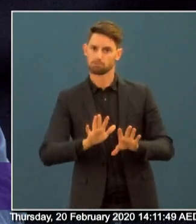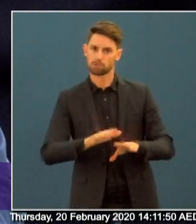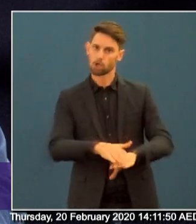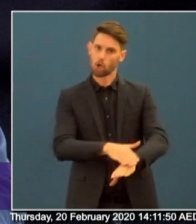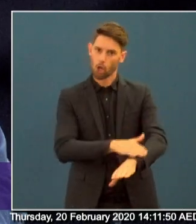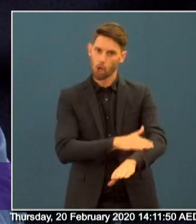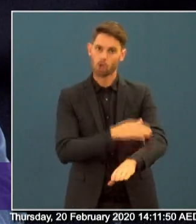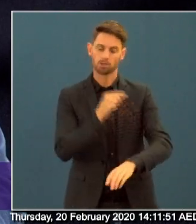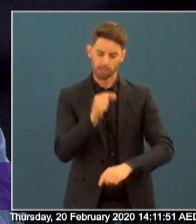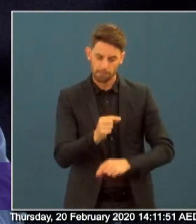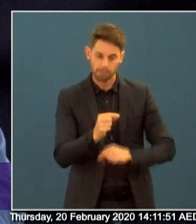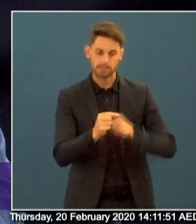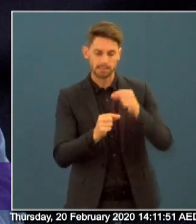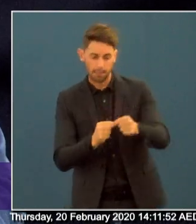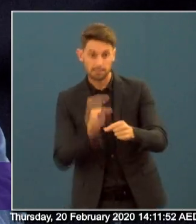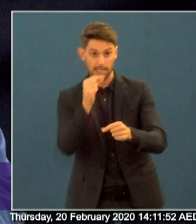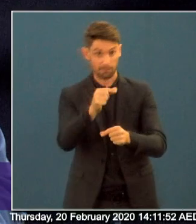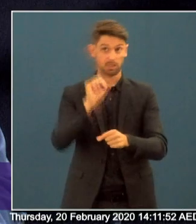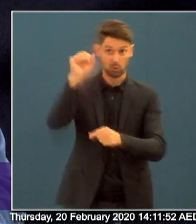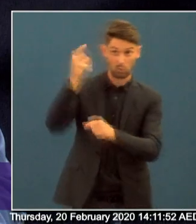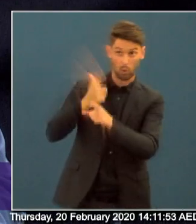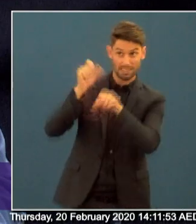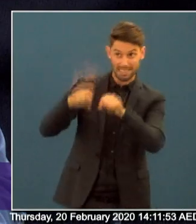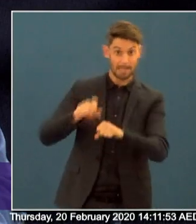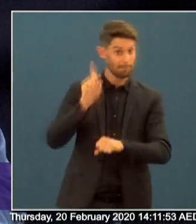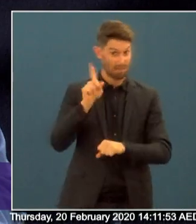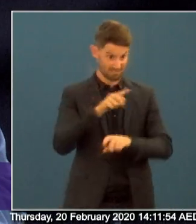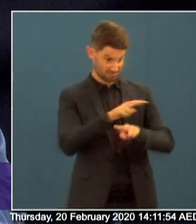whereas what we need is, I think, a fast-paced reform.